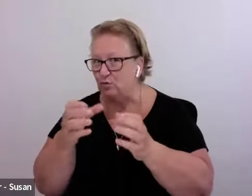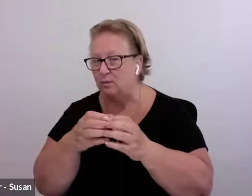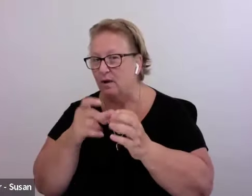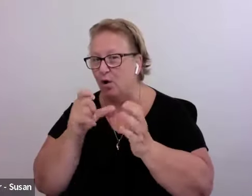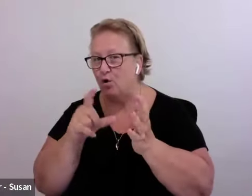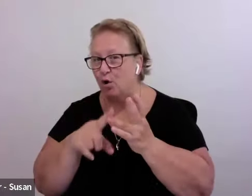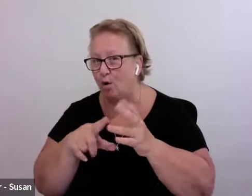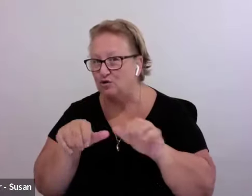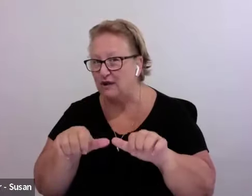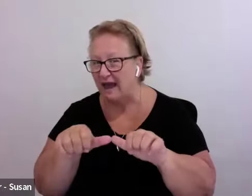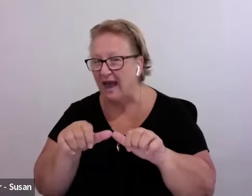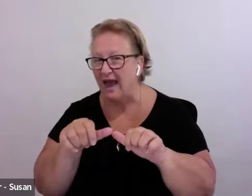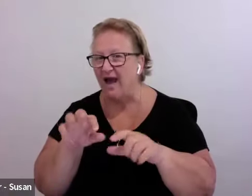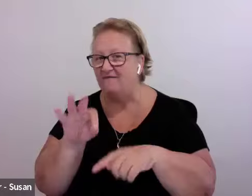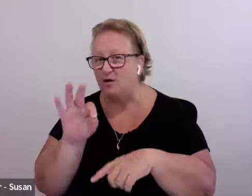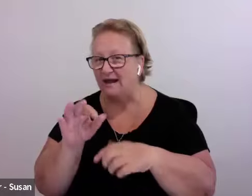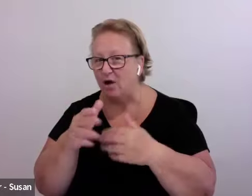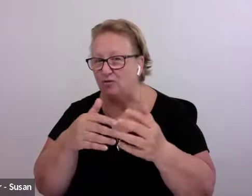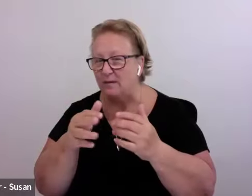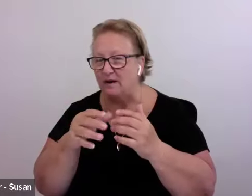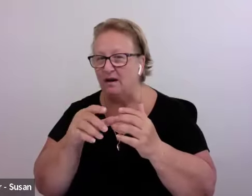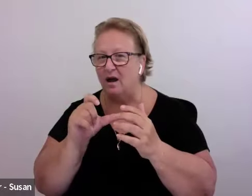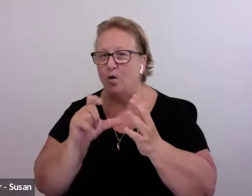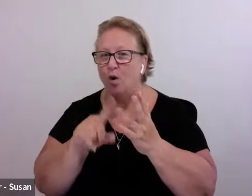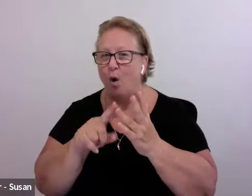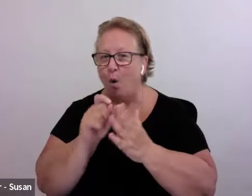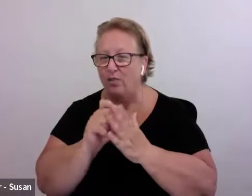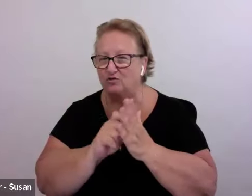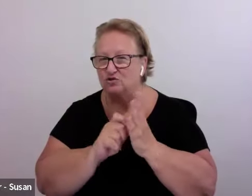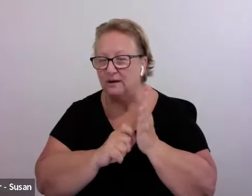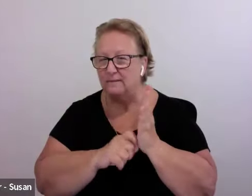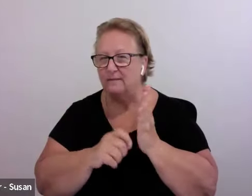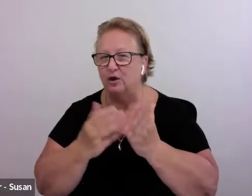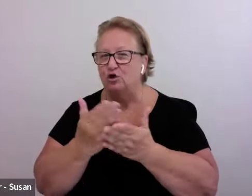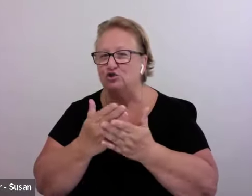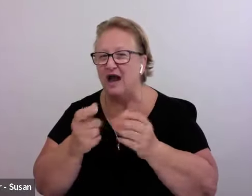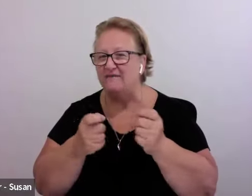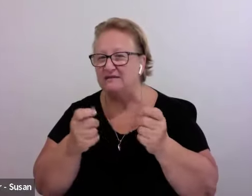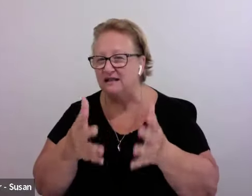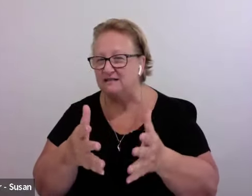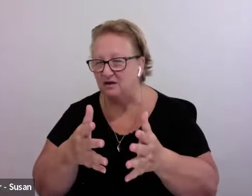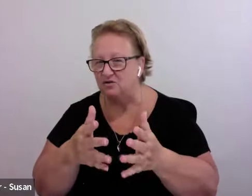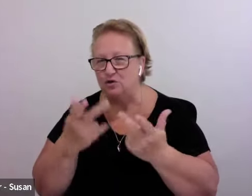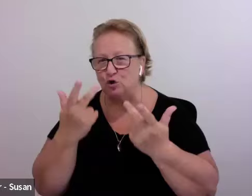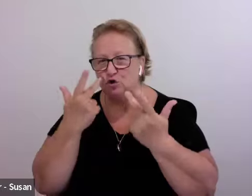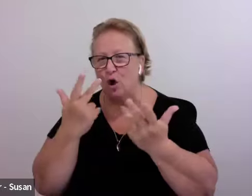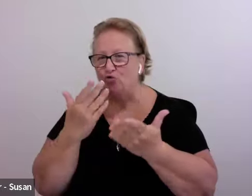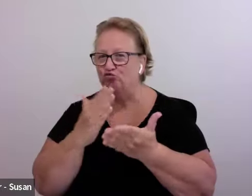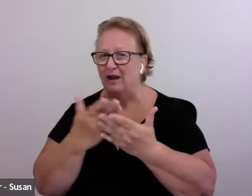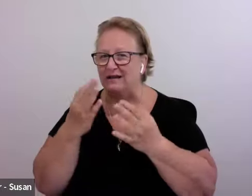about - ways you can do this could include describing concrete mechanisms, shared governance groups, co-chairs,